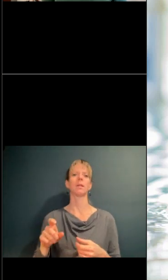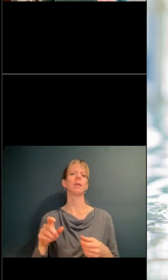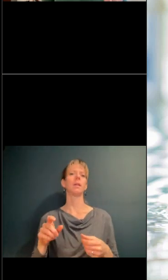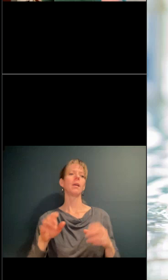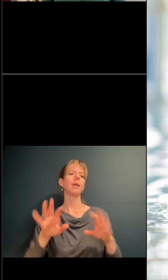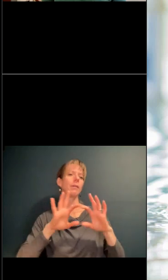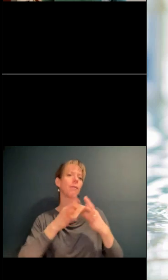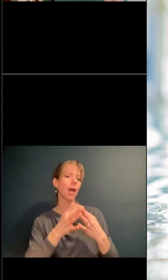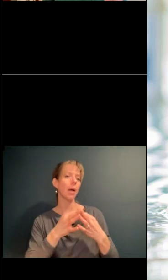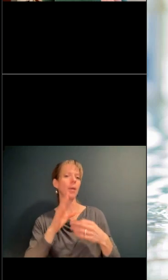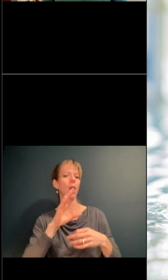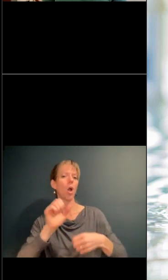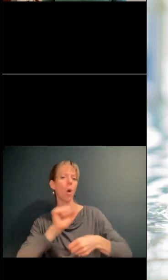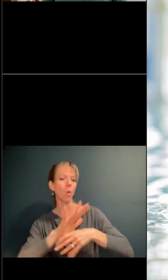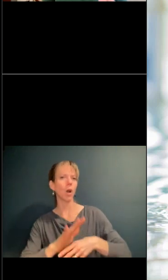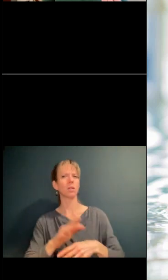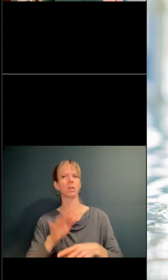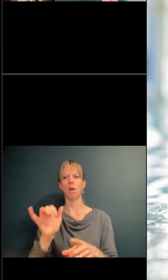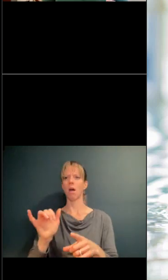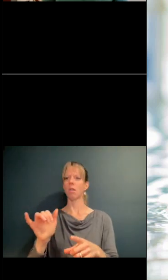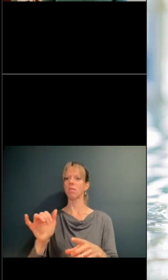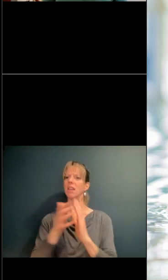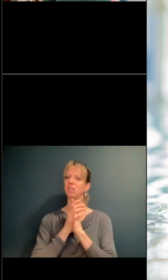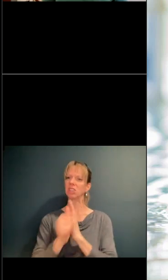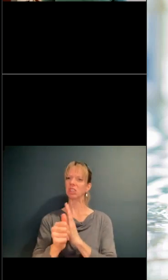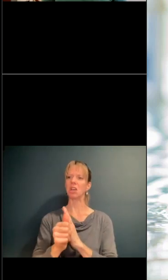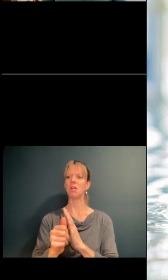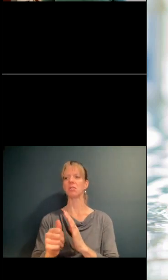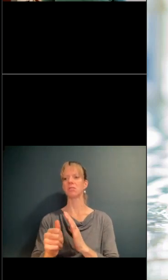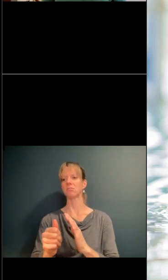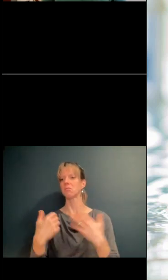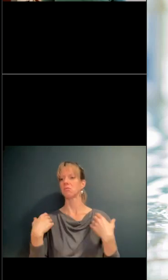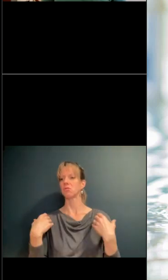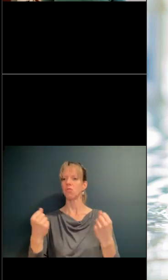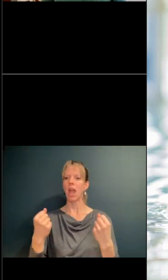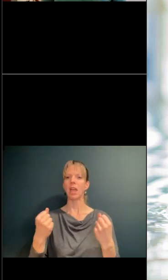as having strengths and contributions, and gifts that need to be received.